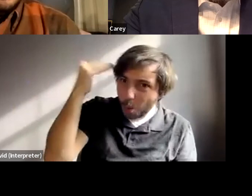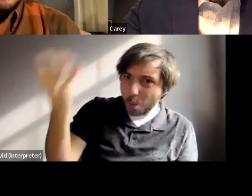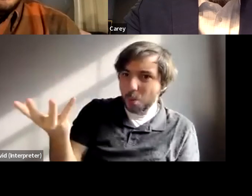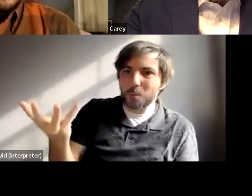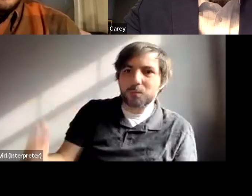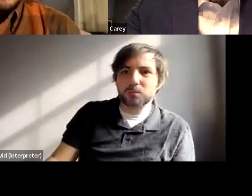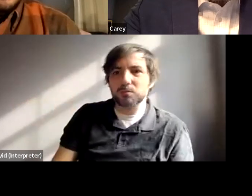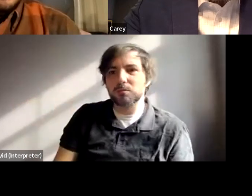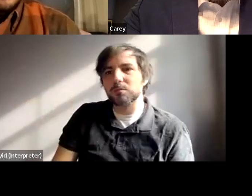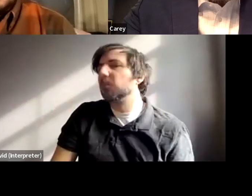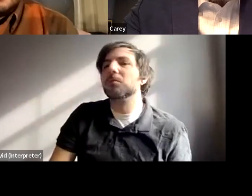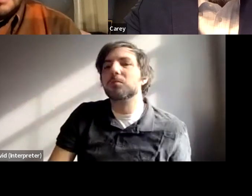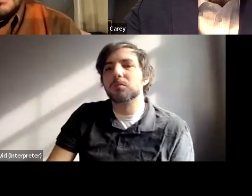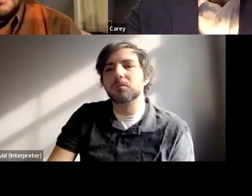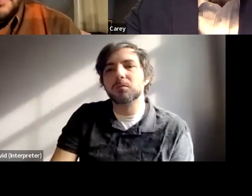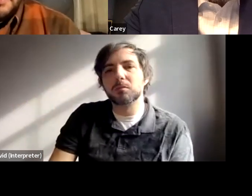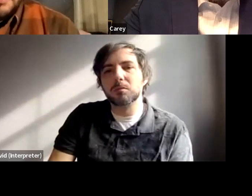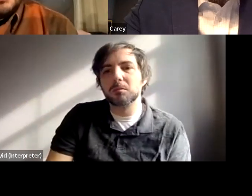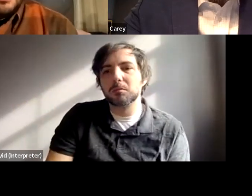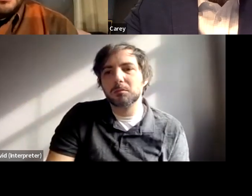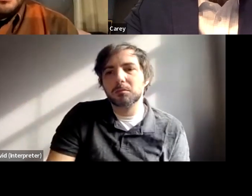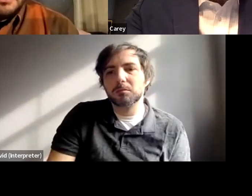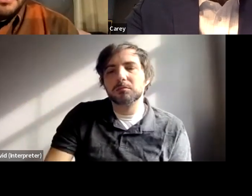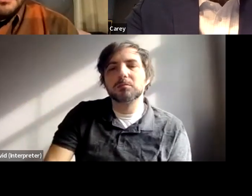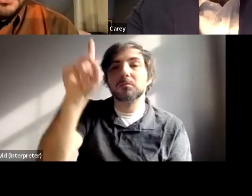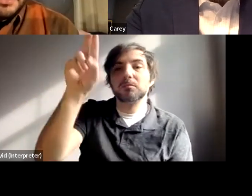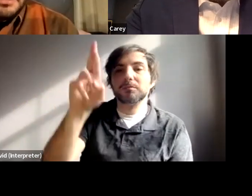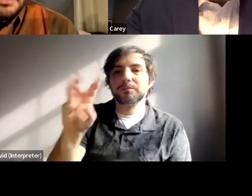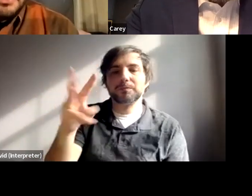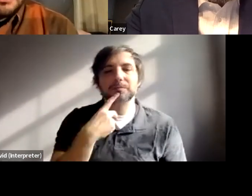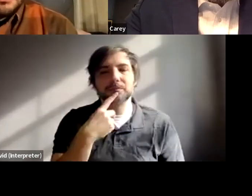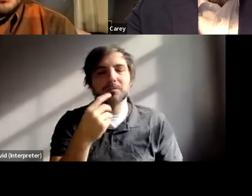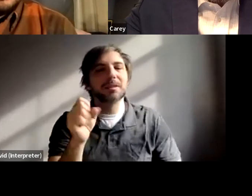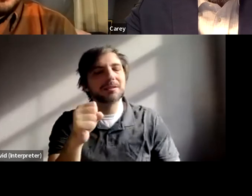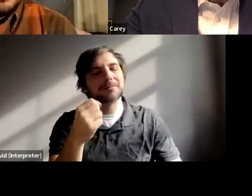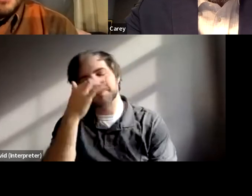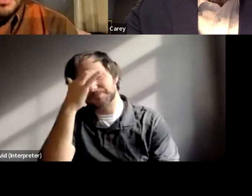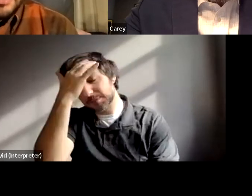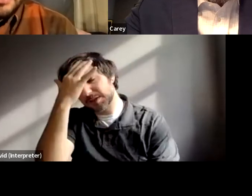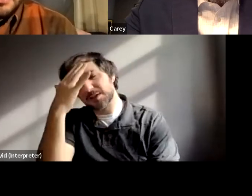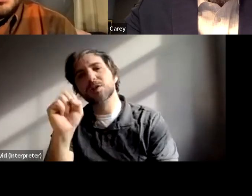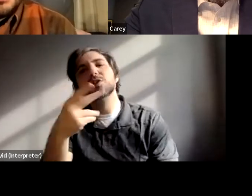: I think Sherri and Lauren said it. It's a work